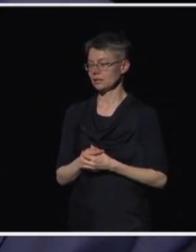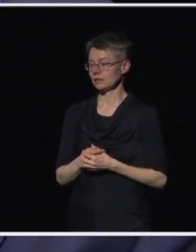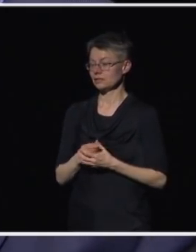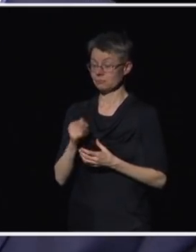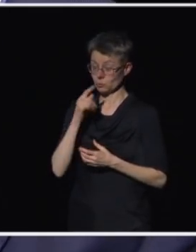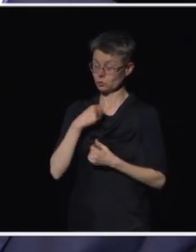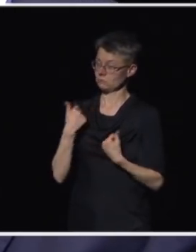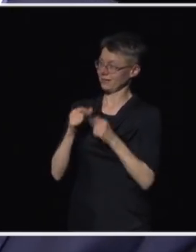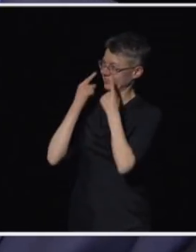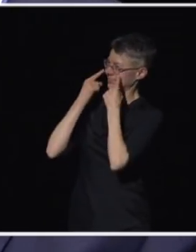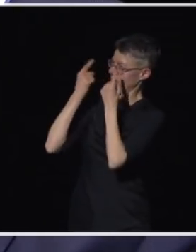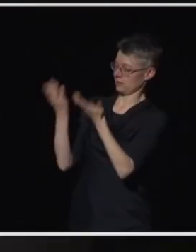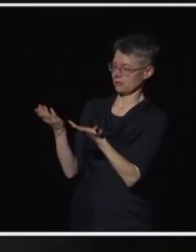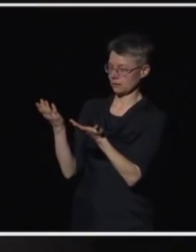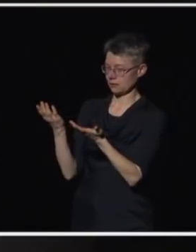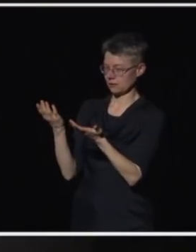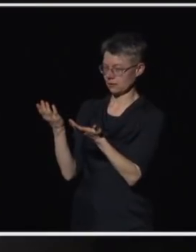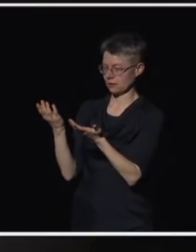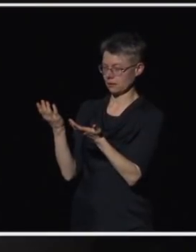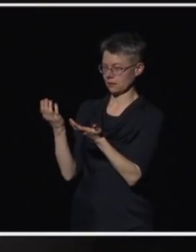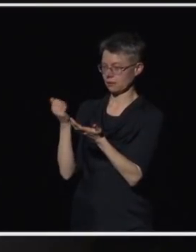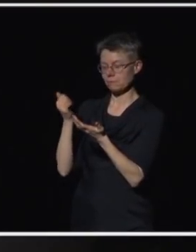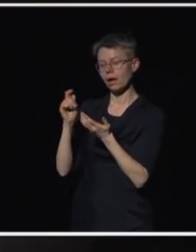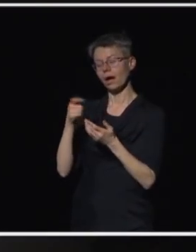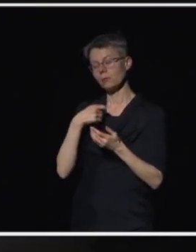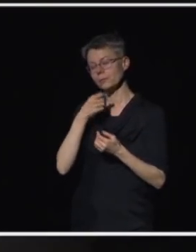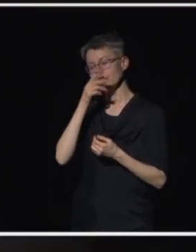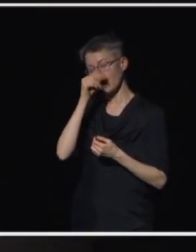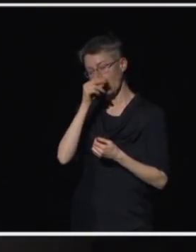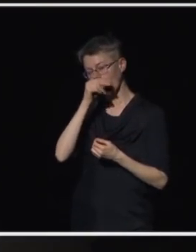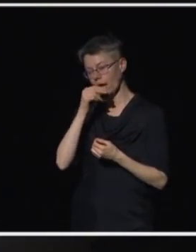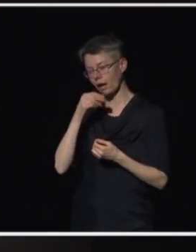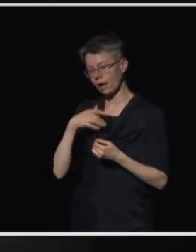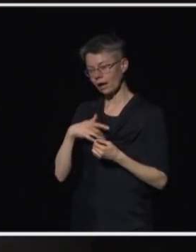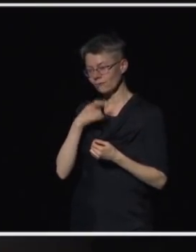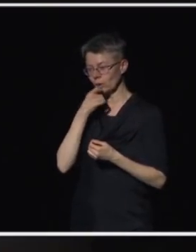But you know, for me, being a little younger it always felt a little patronising to me.